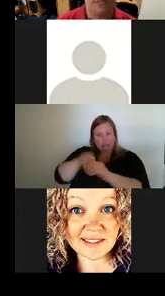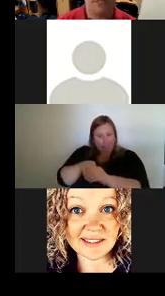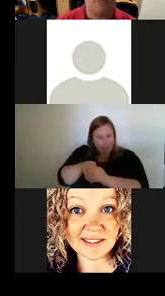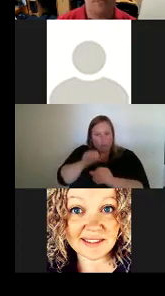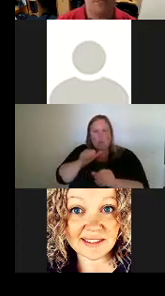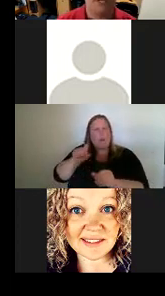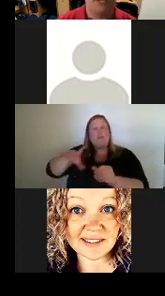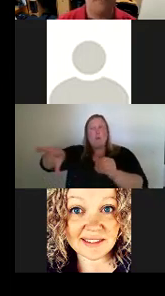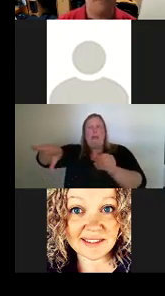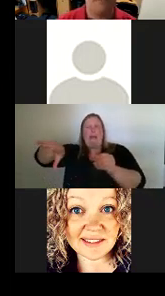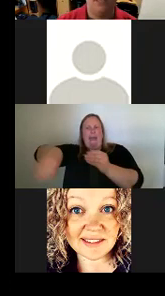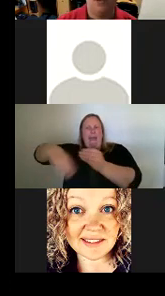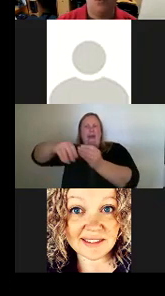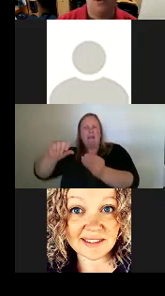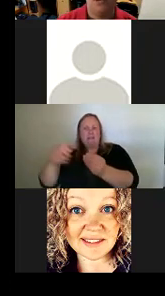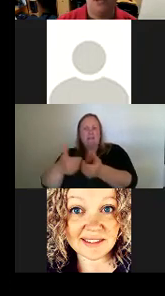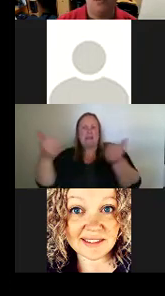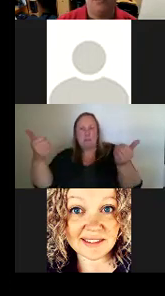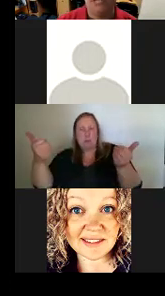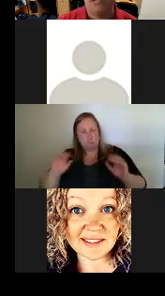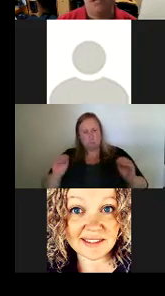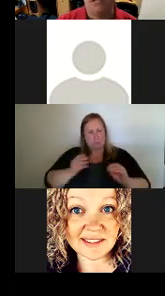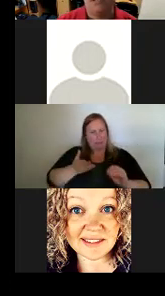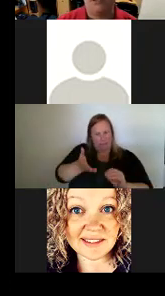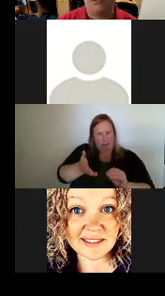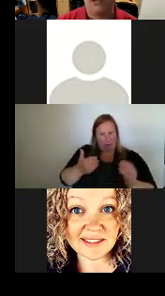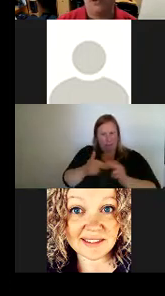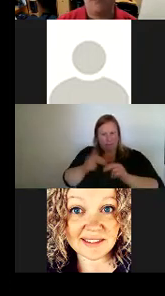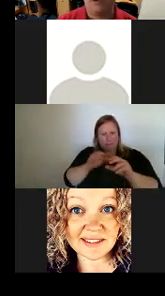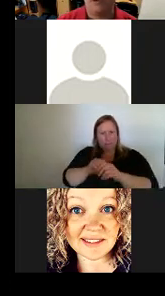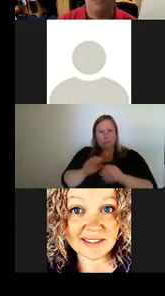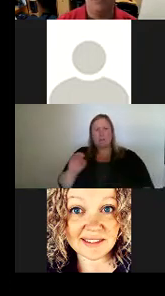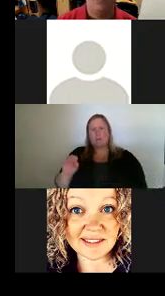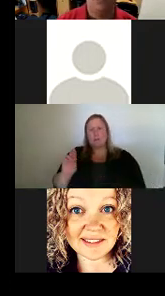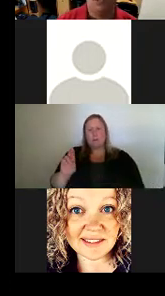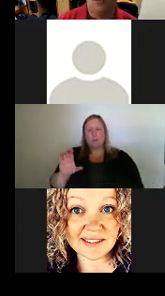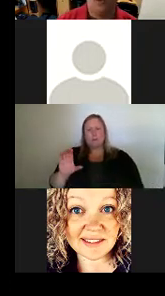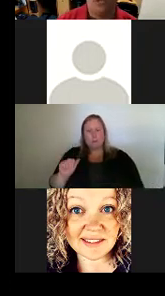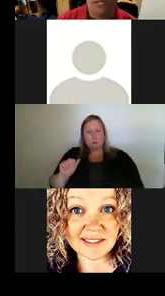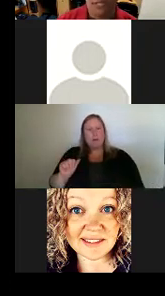IT'S BUILT IN. ORCA WOULD BE A SCREEN READER FOR GNOME OR LINUX.